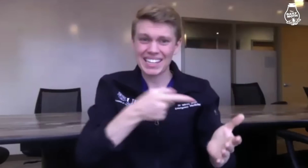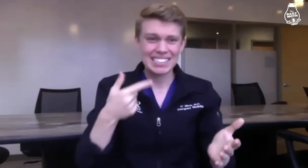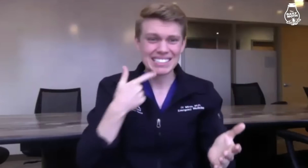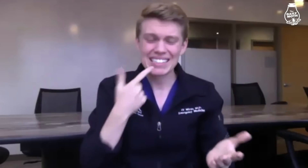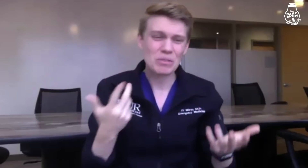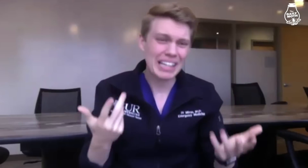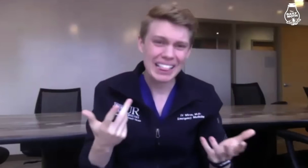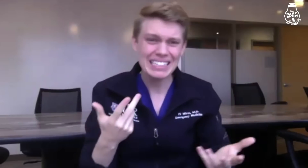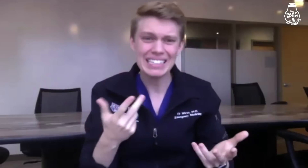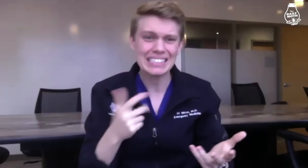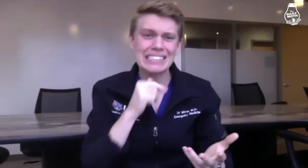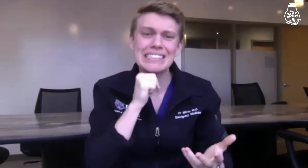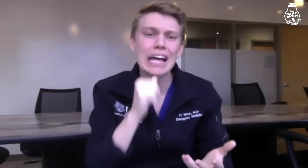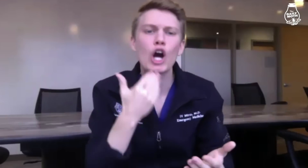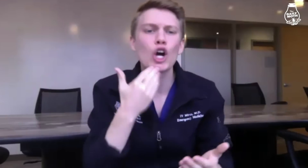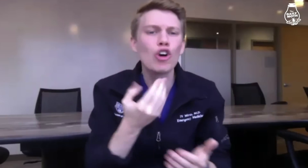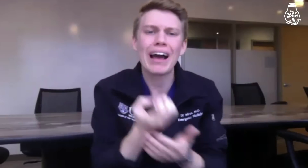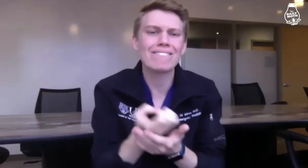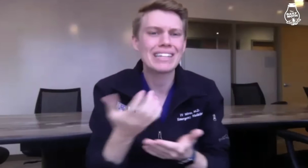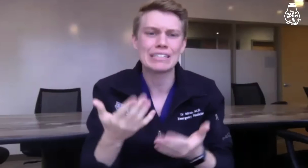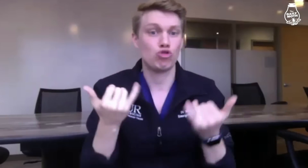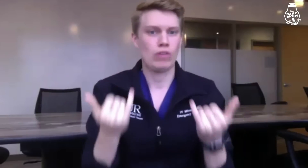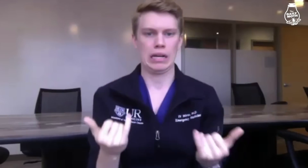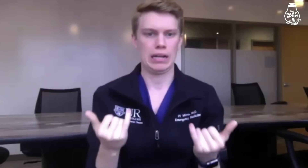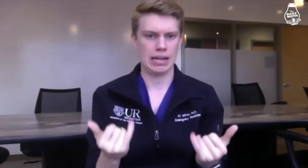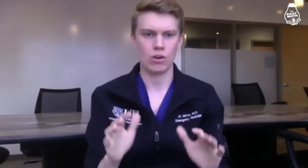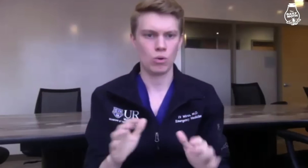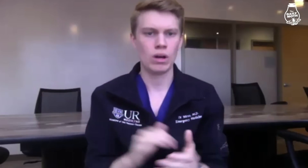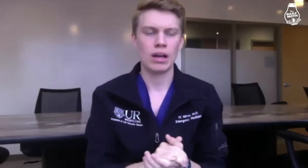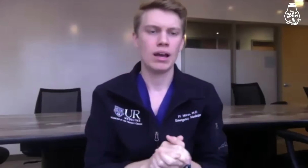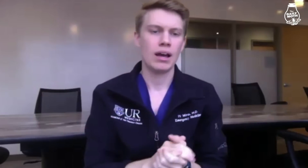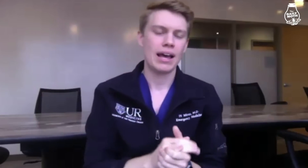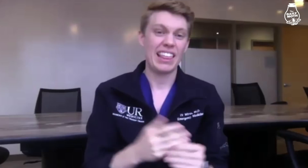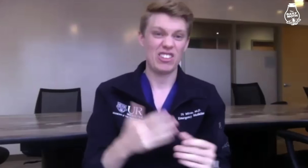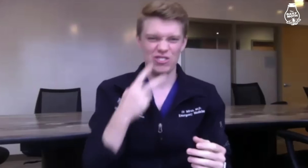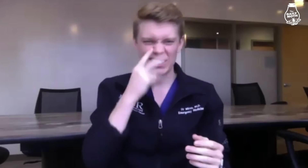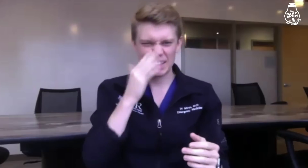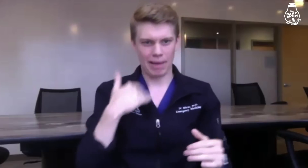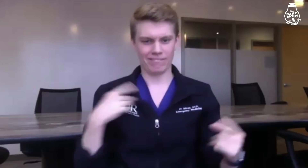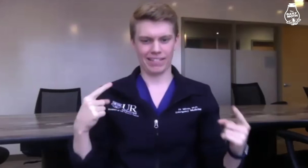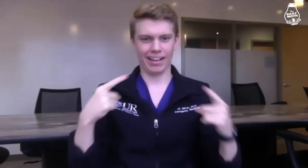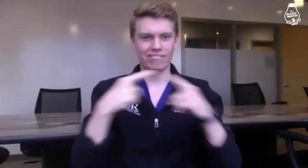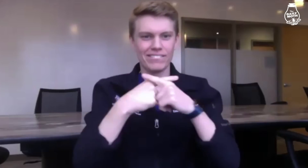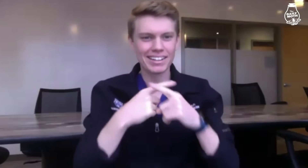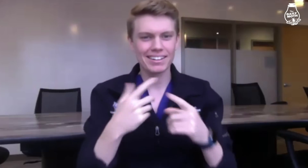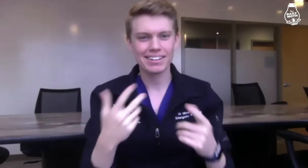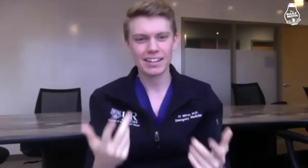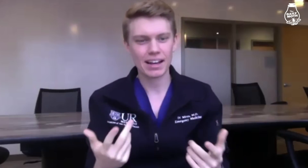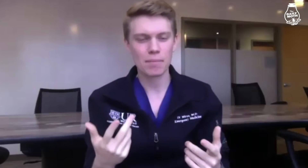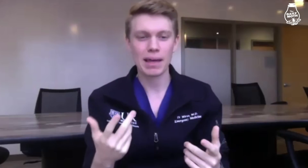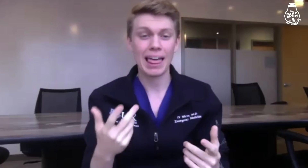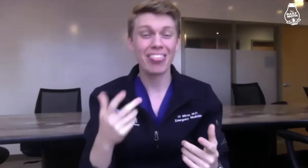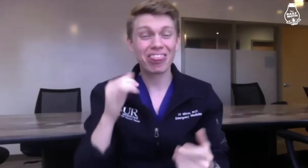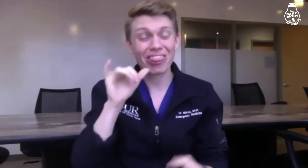in that says, "Well, there's not good evidence right now." It seems like there's a conflict.